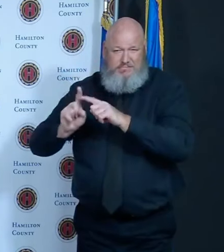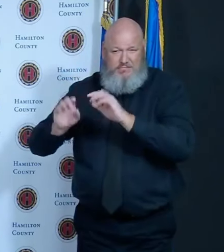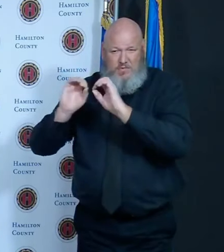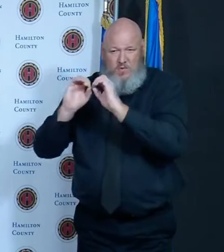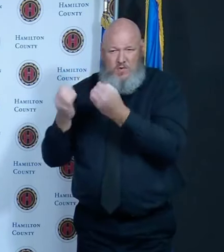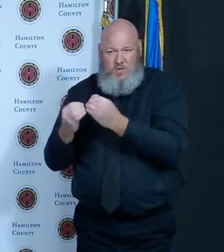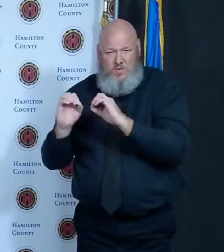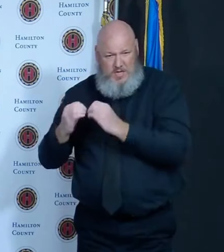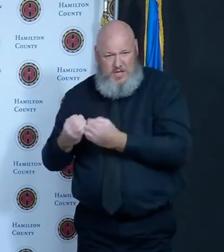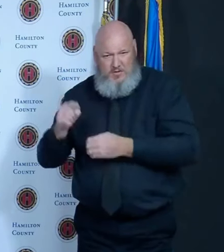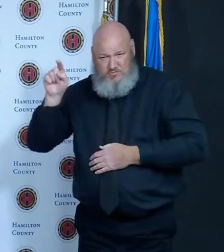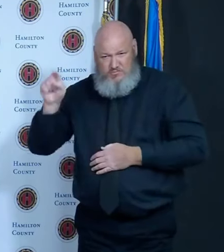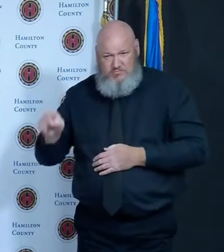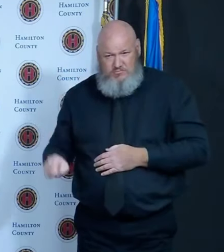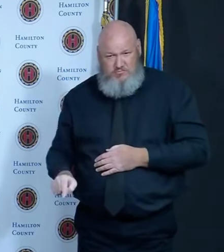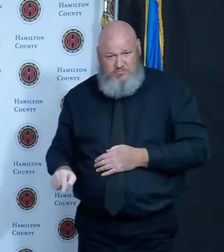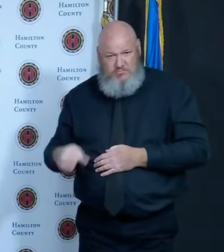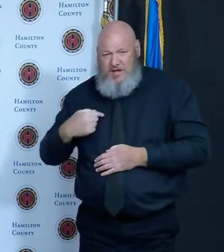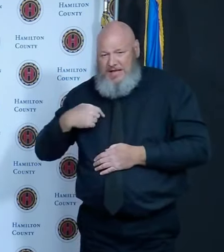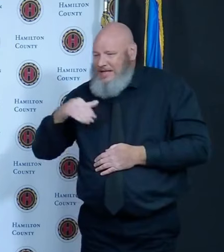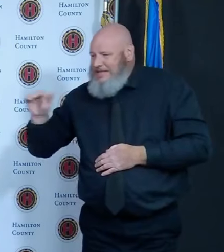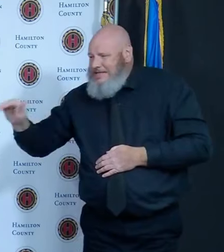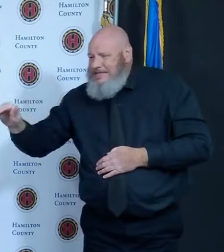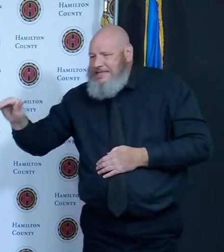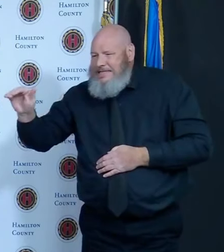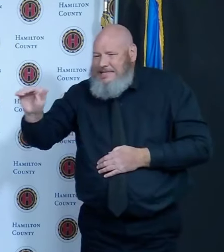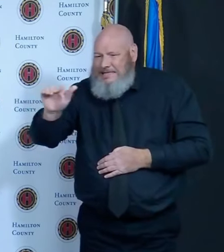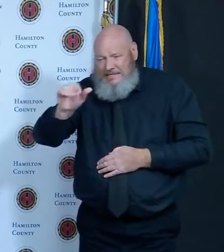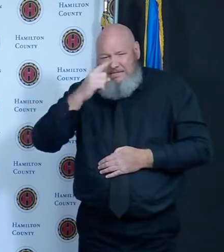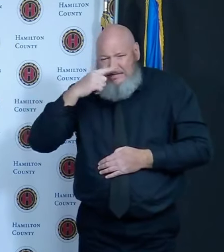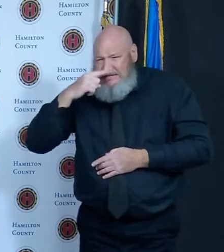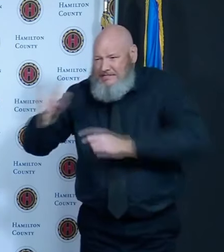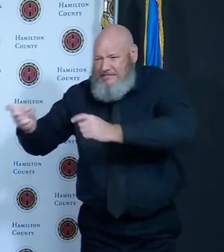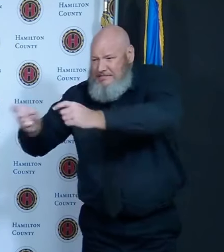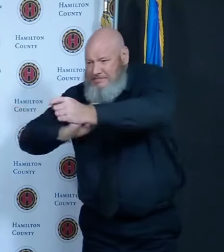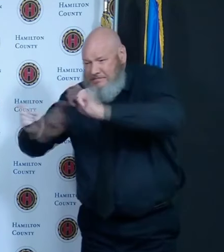them because of the generosity and part of Hamilton County residents and some of